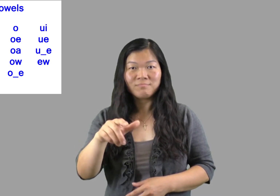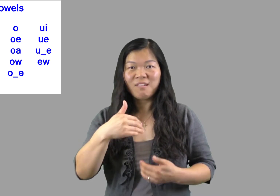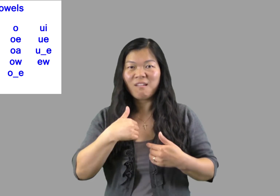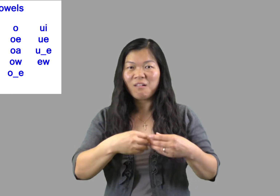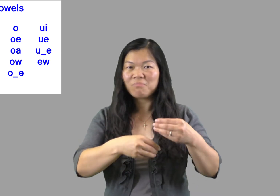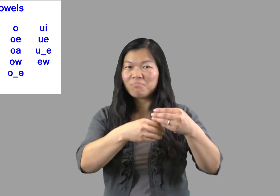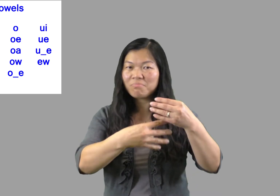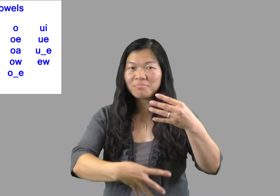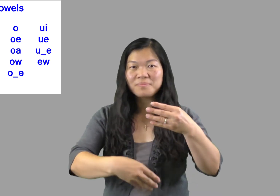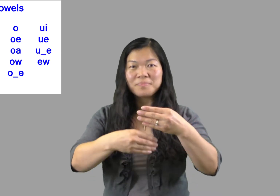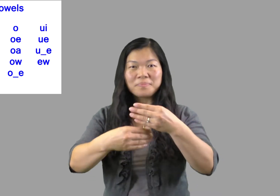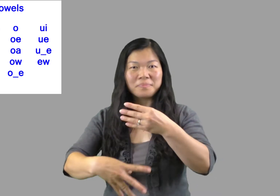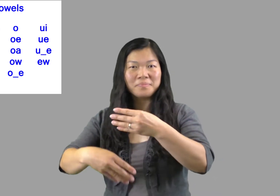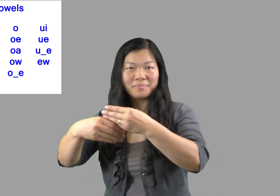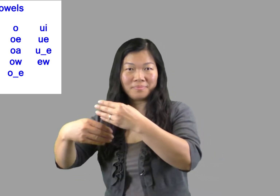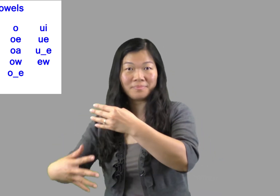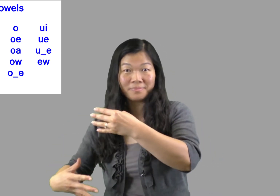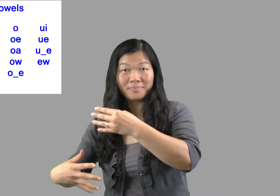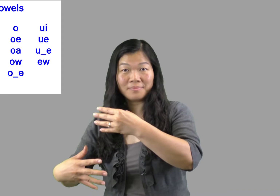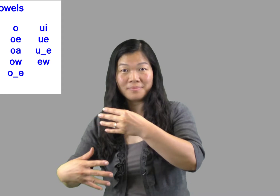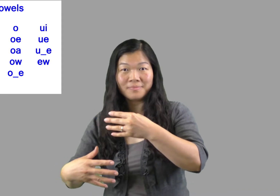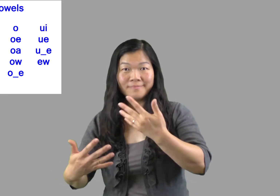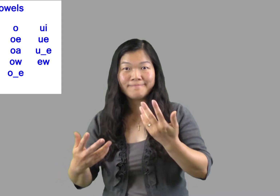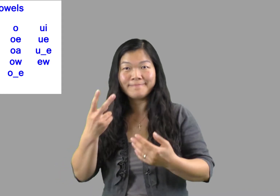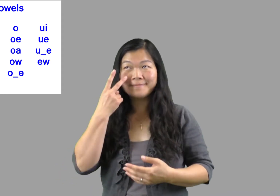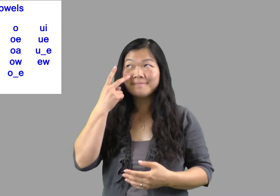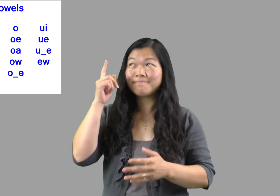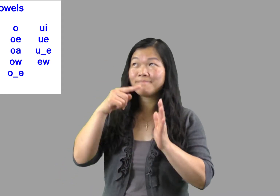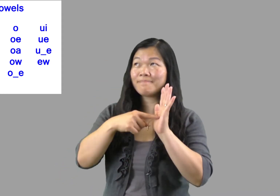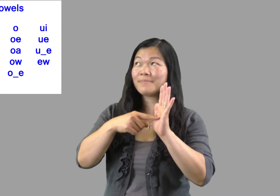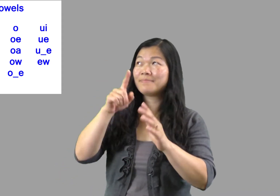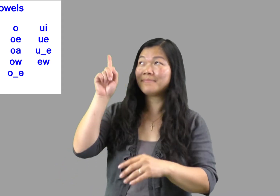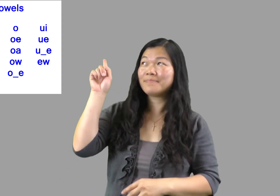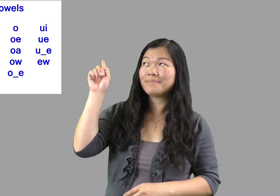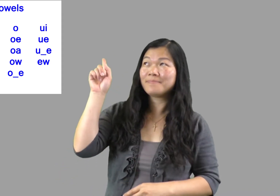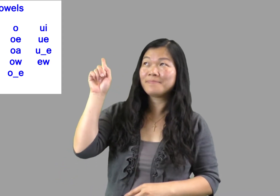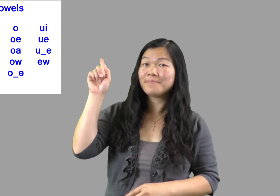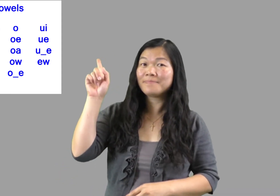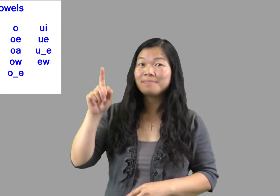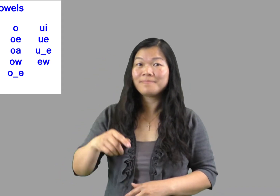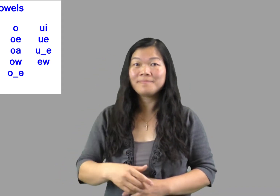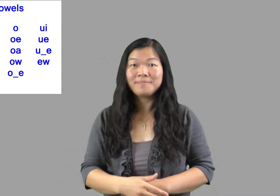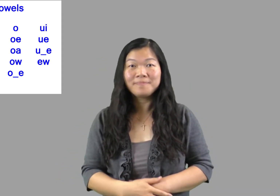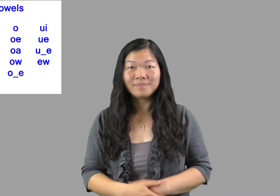There are many long vowels, as are listed in the chart.